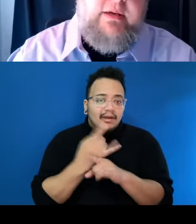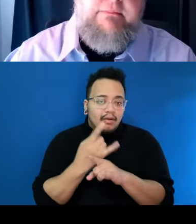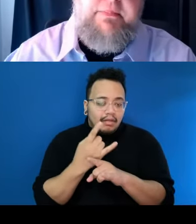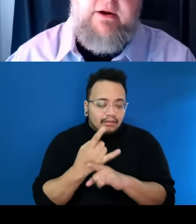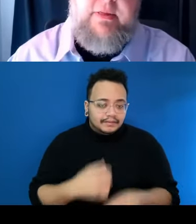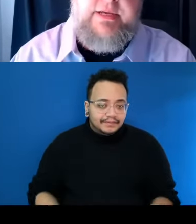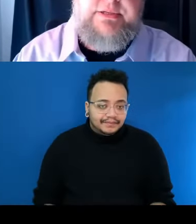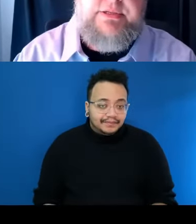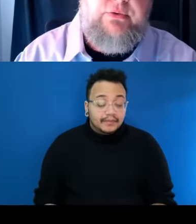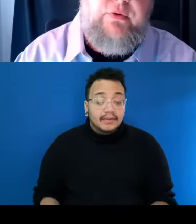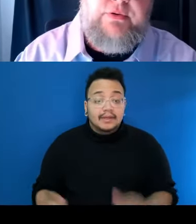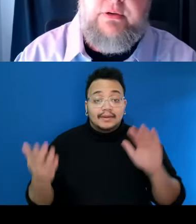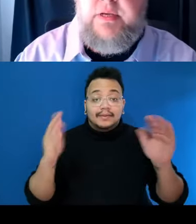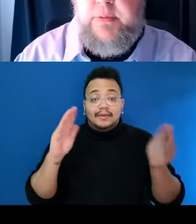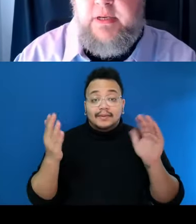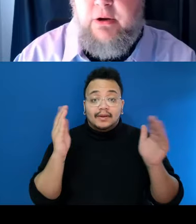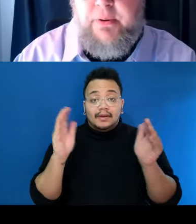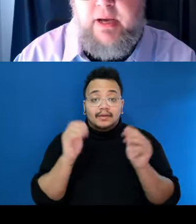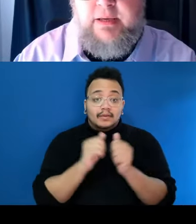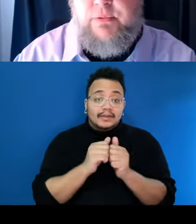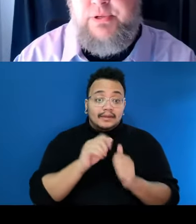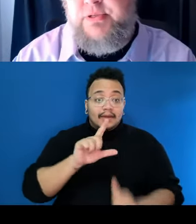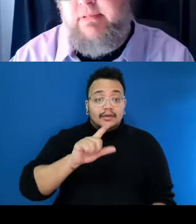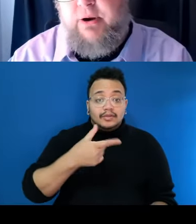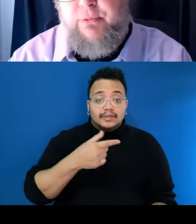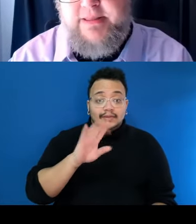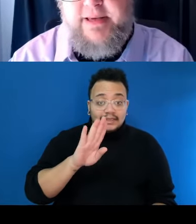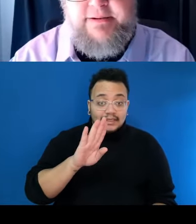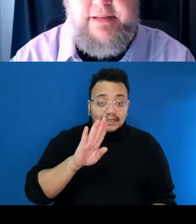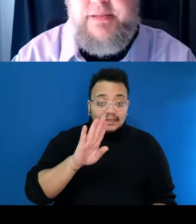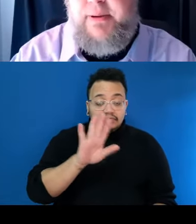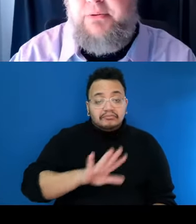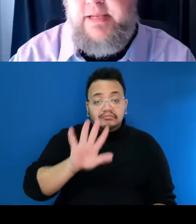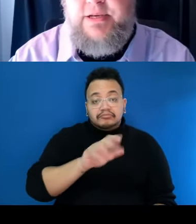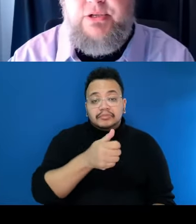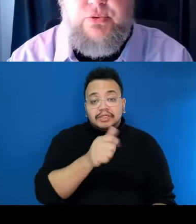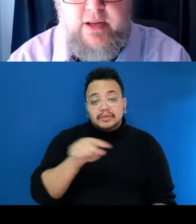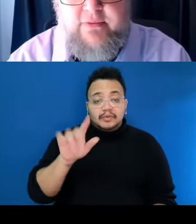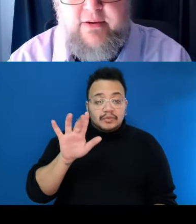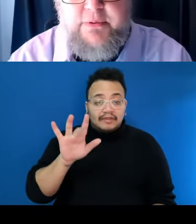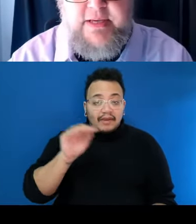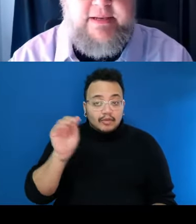We can compare that to folks that are lesbian, gay or bi, which that right then is about 10 to 25%,